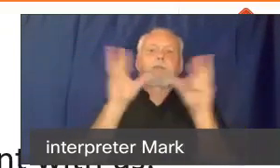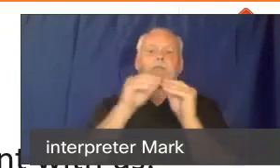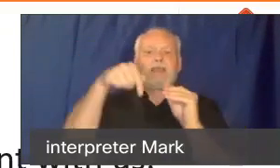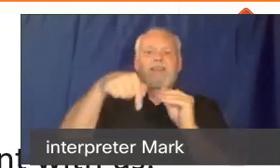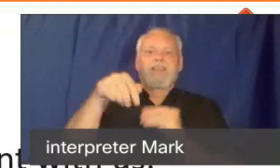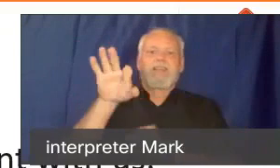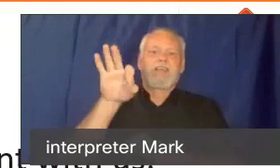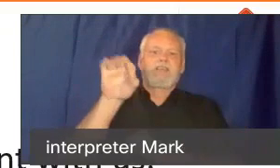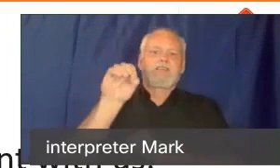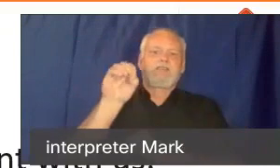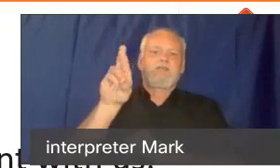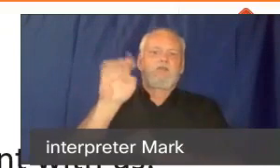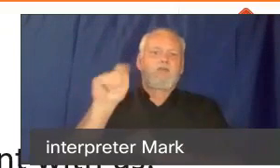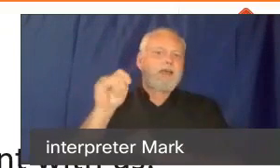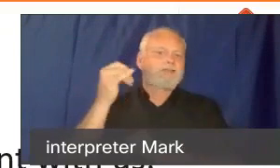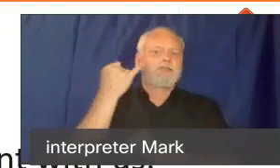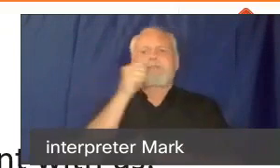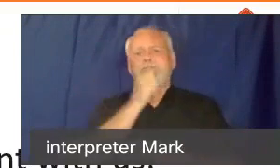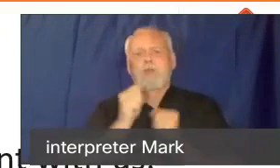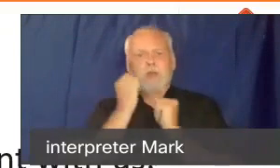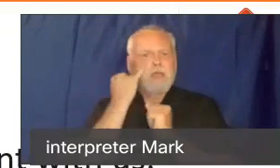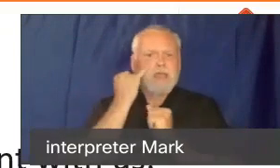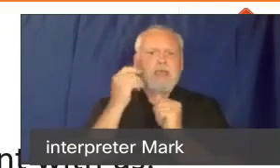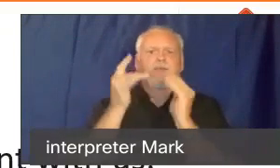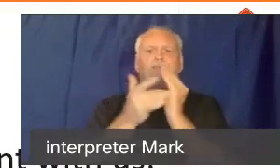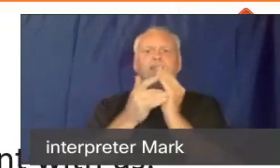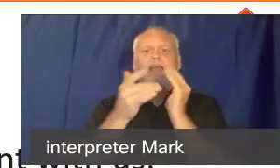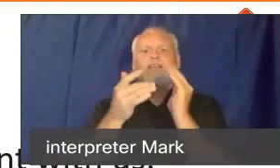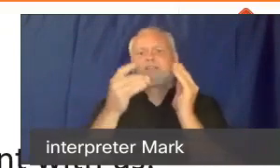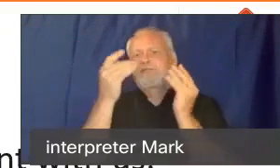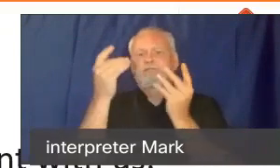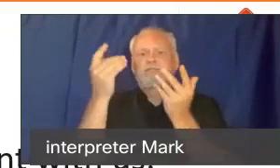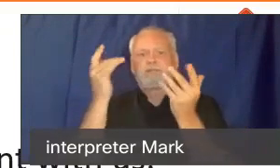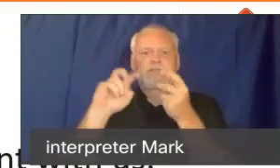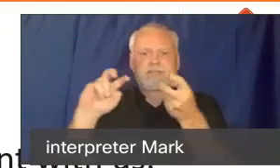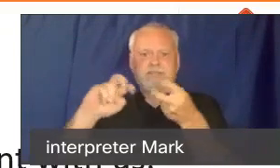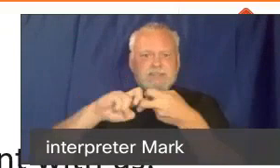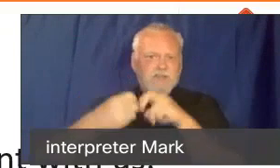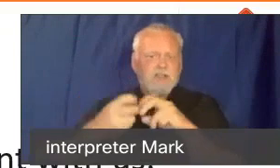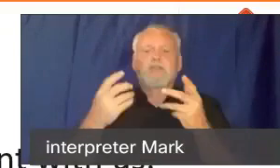If there are any technical difficulties I'm going to review some basic controls to help you participate on this platform.